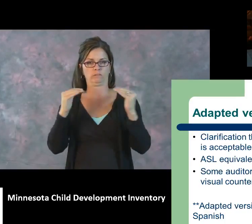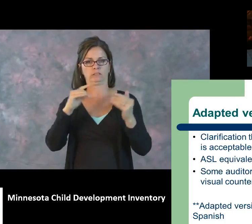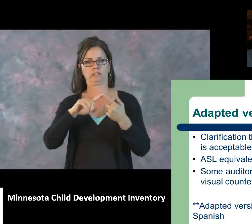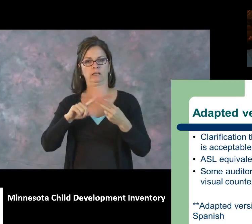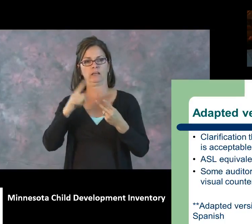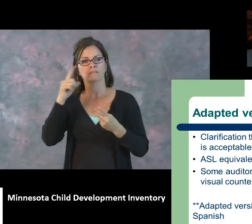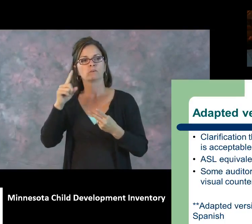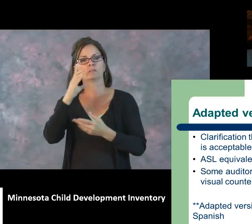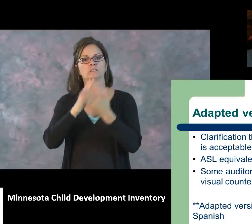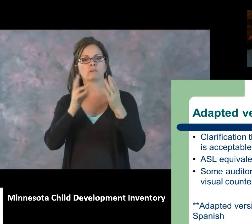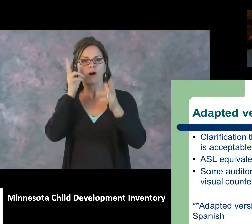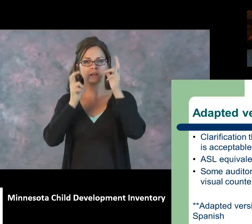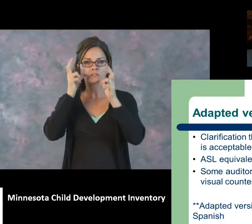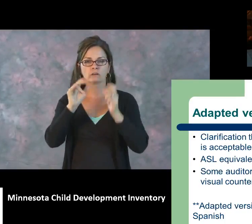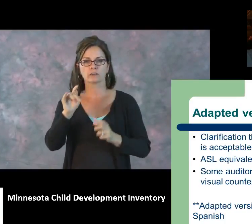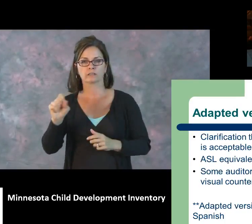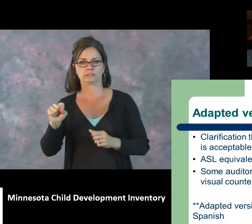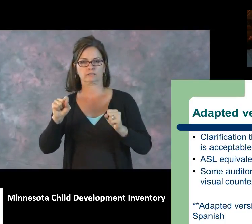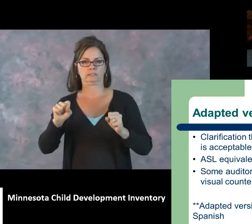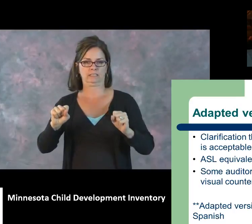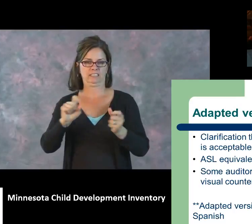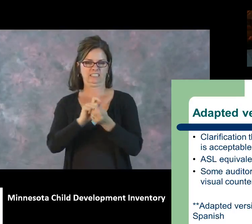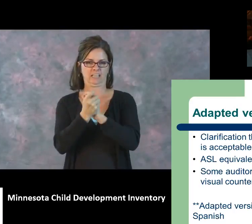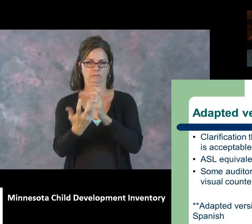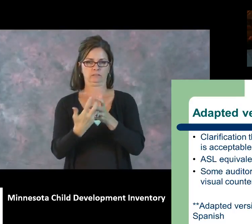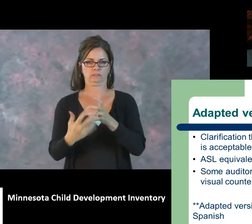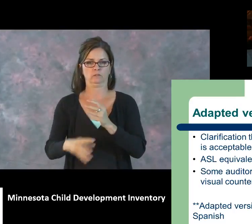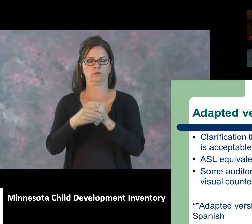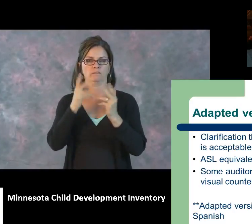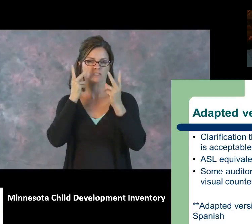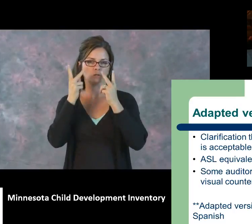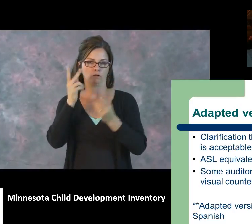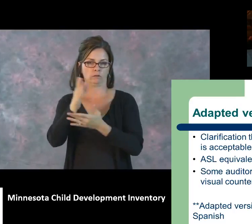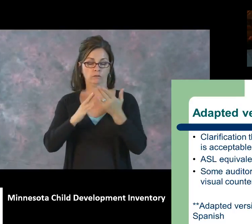to include a visual counterpart. Again, this adapted version is available